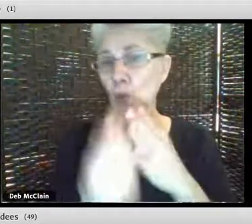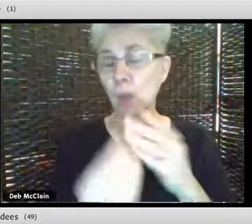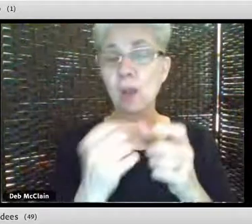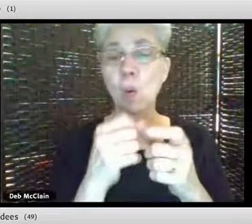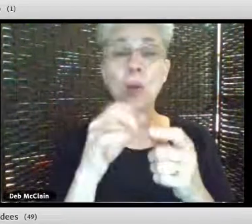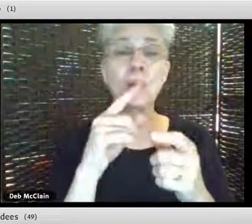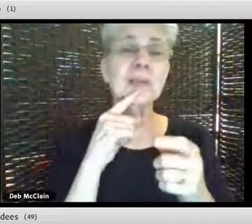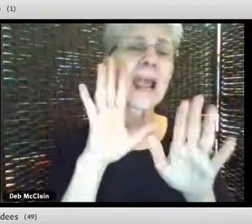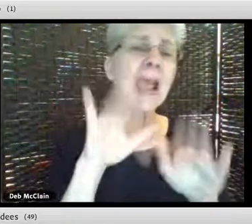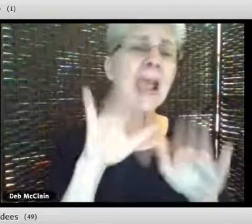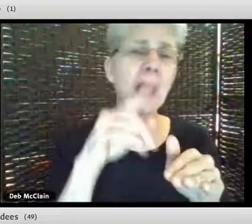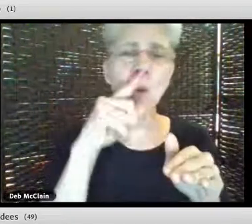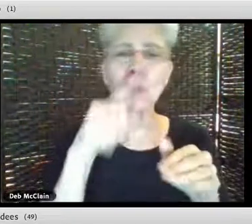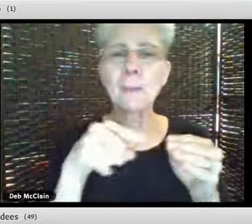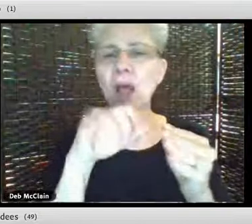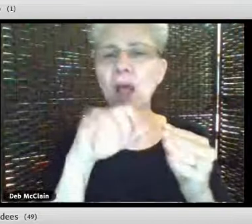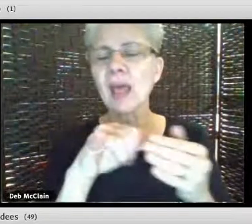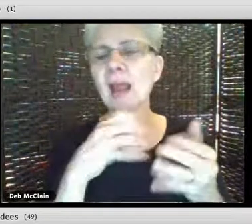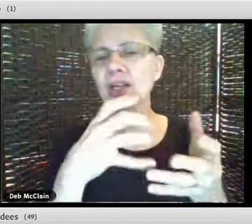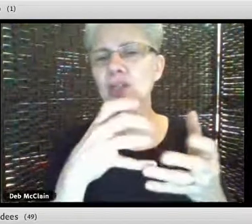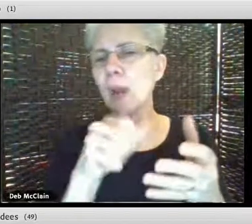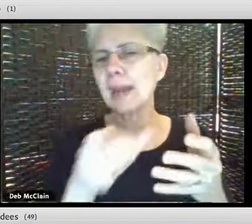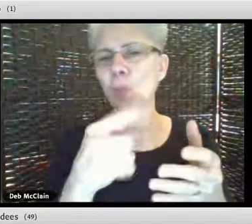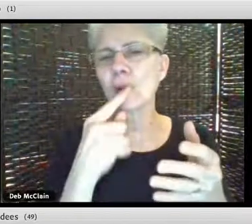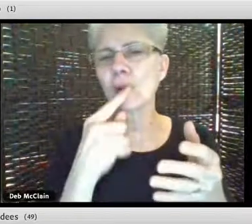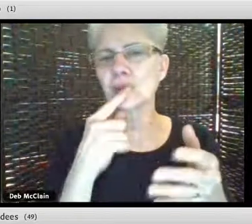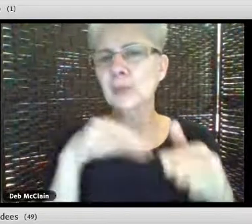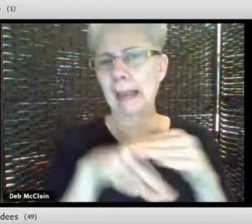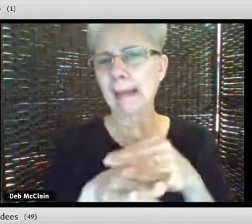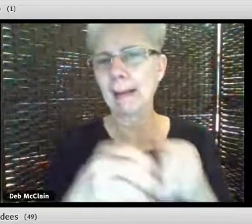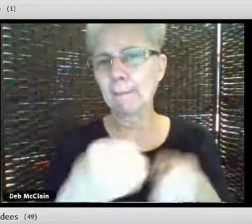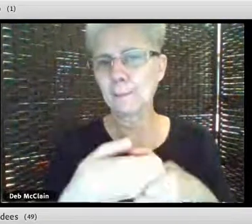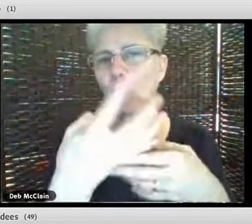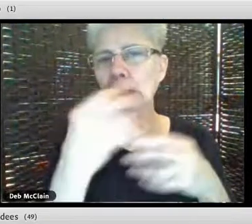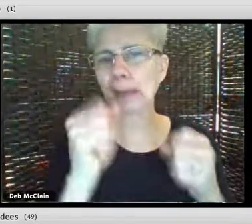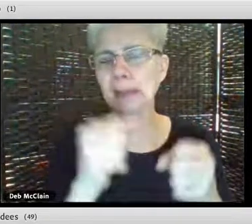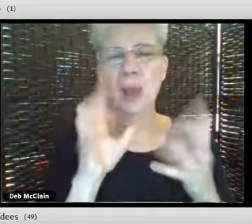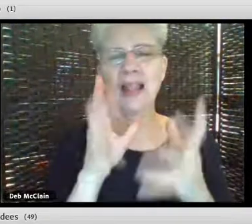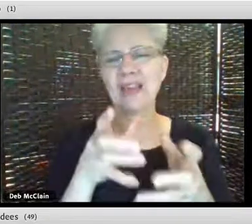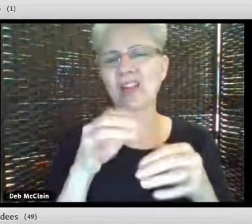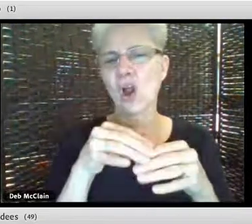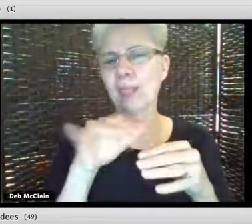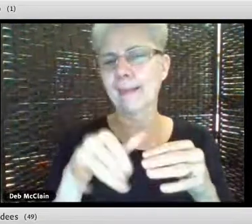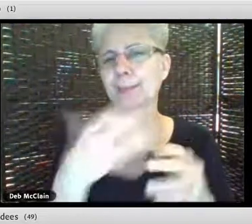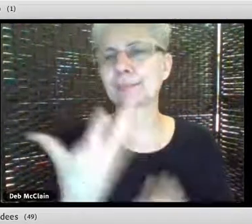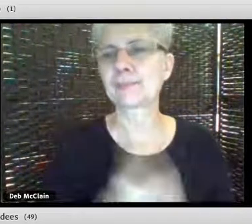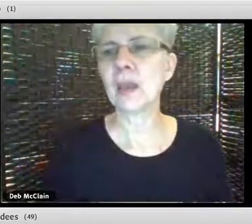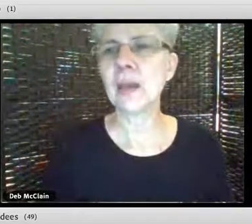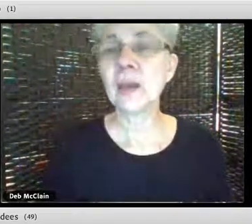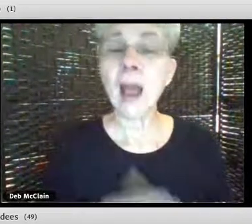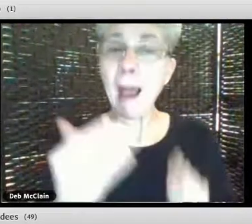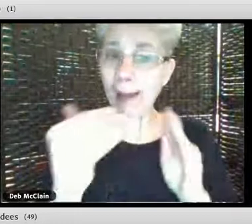"Hey. I don't care about that. I just want anybody to get in," so I just leave it on send the link. But, again, you want to be careful